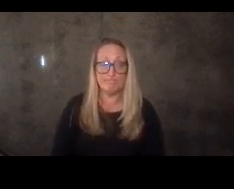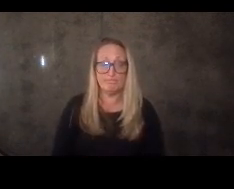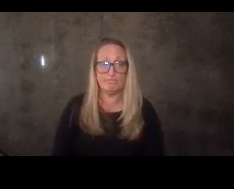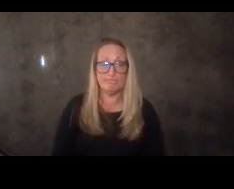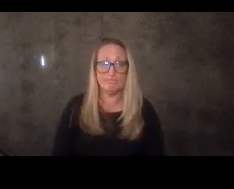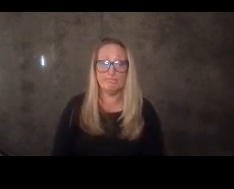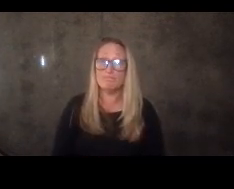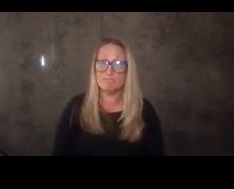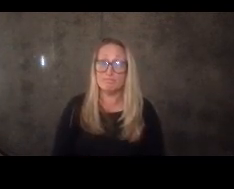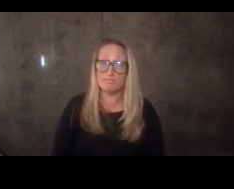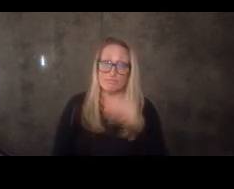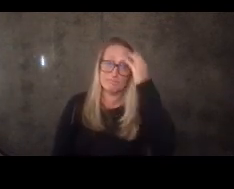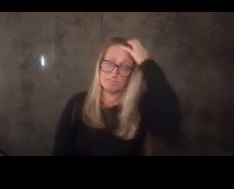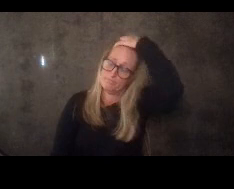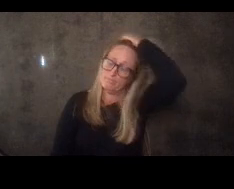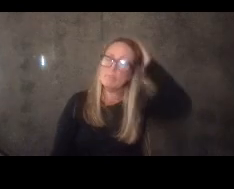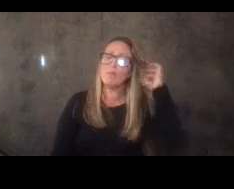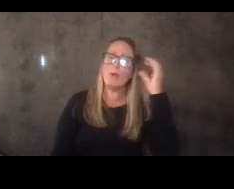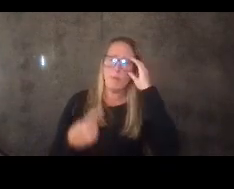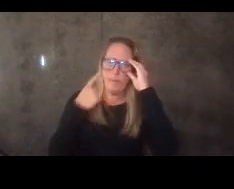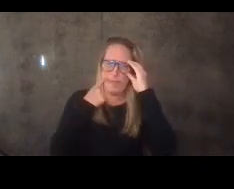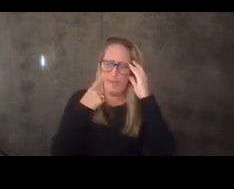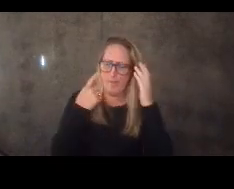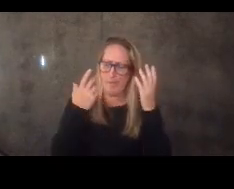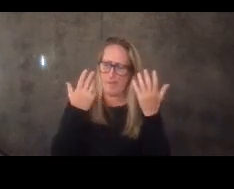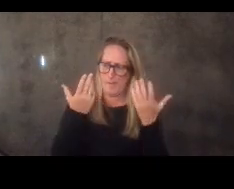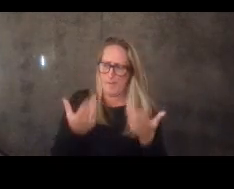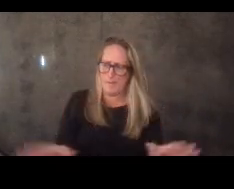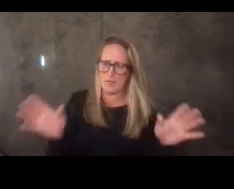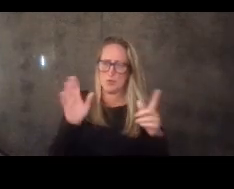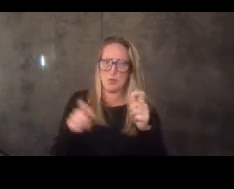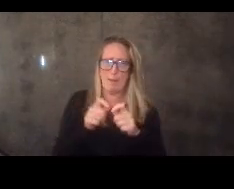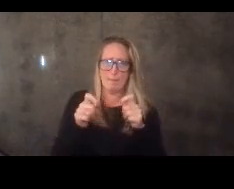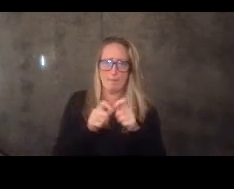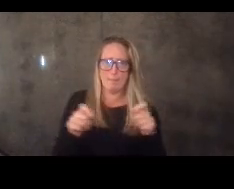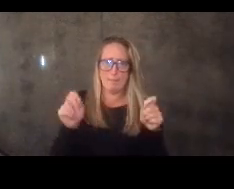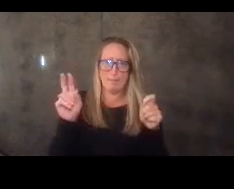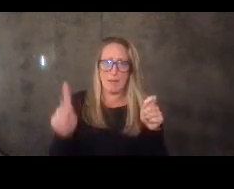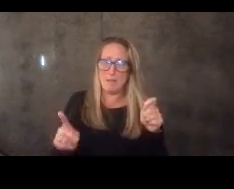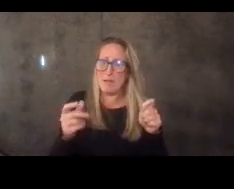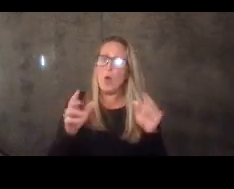K. Now, I think we're about ready to start wrapping up. Were there any other? Oh, I see there's a question.